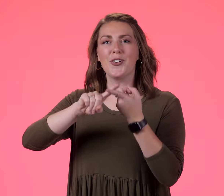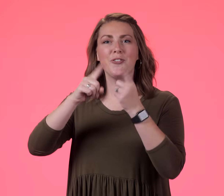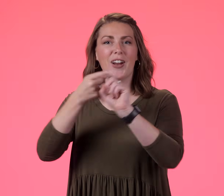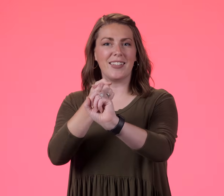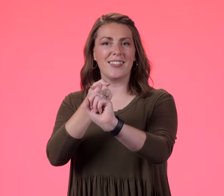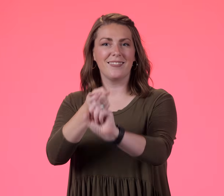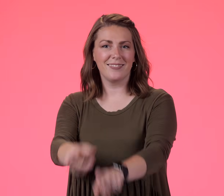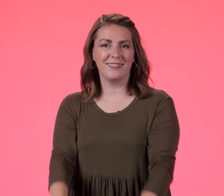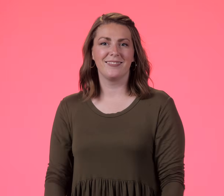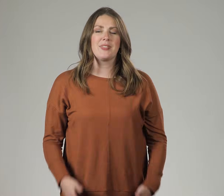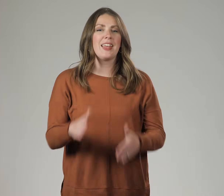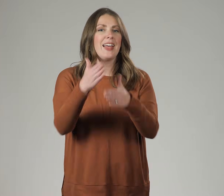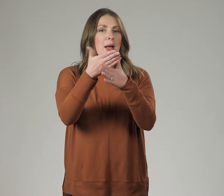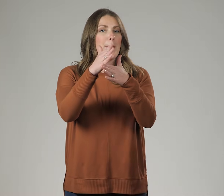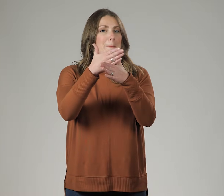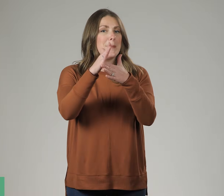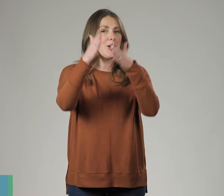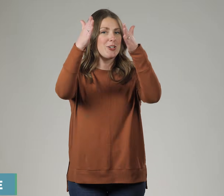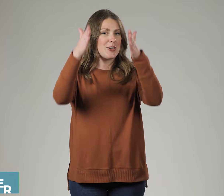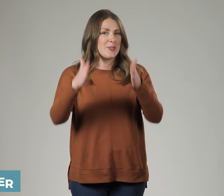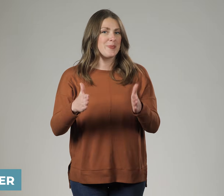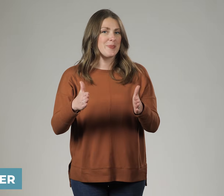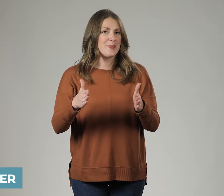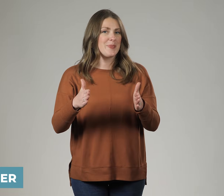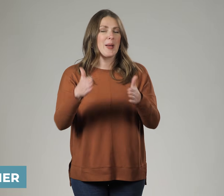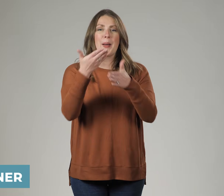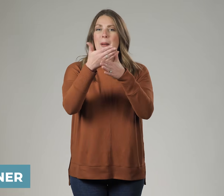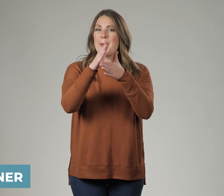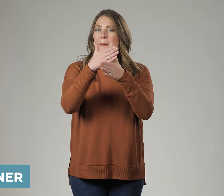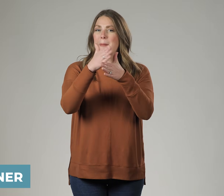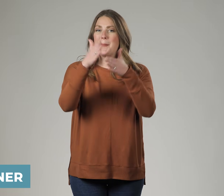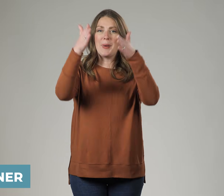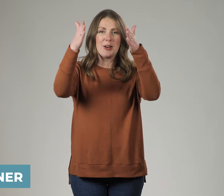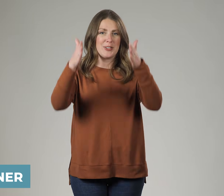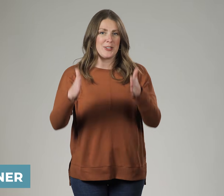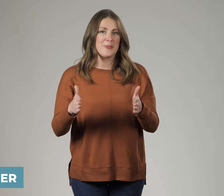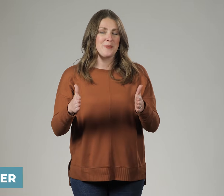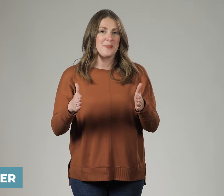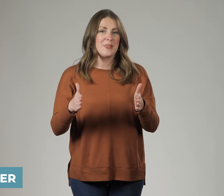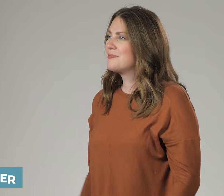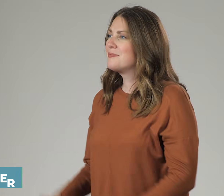Girlfriend. Partner.